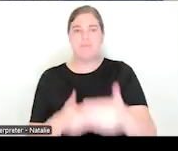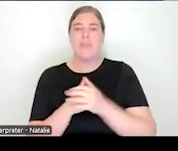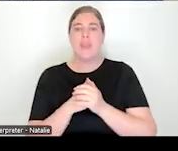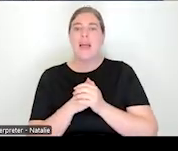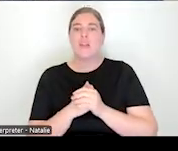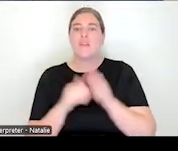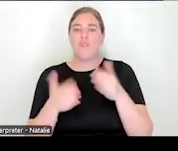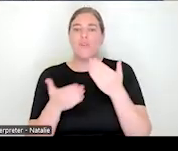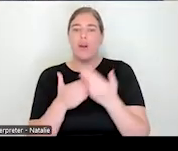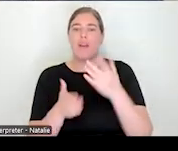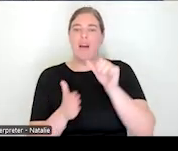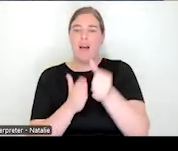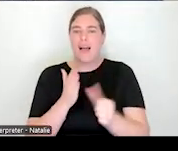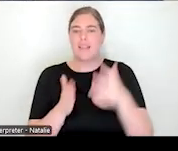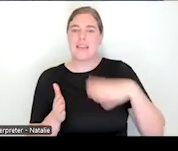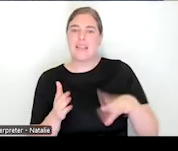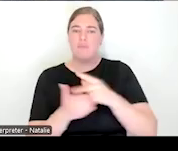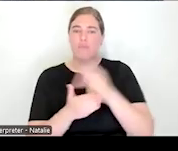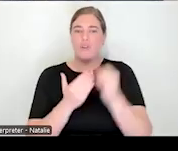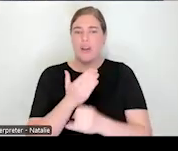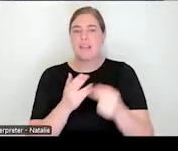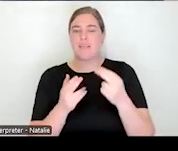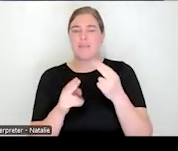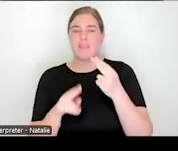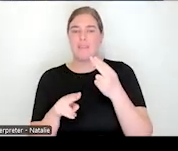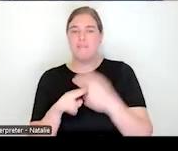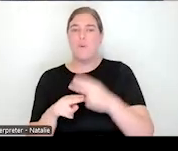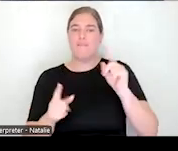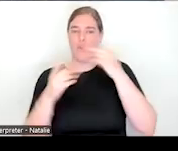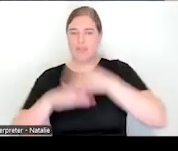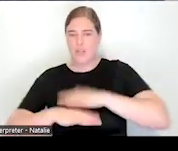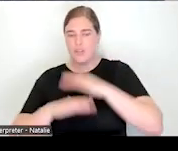so this investment is in addition to the funds already provided to the First Nations